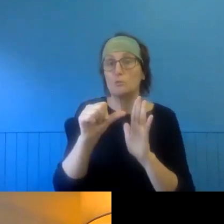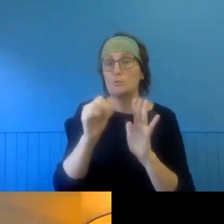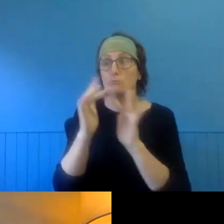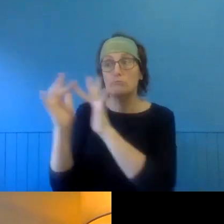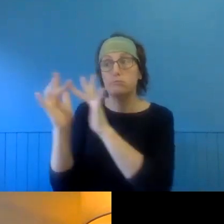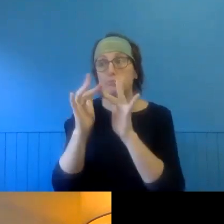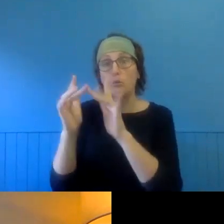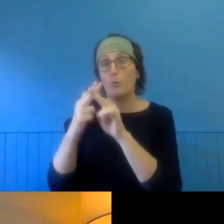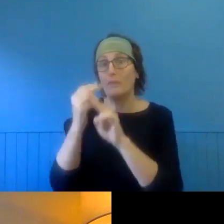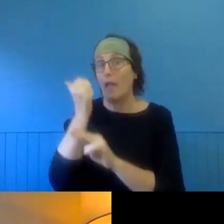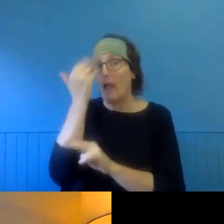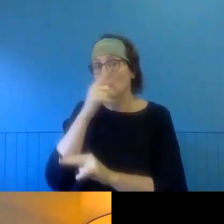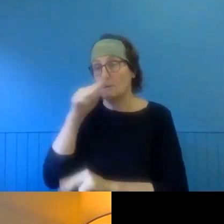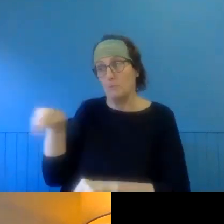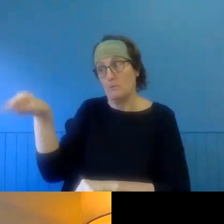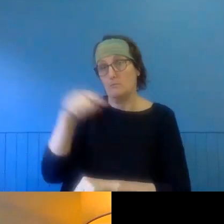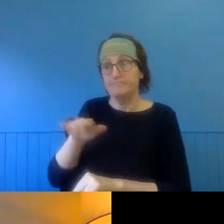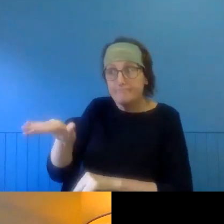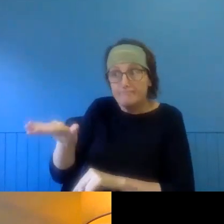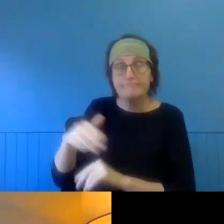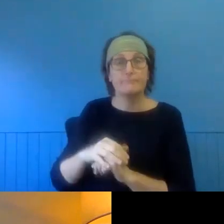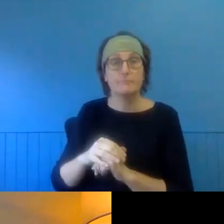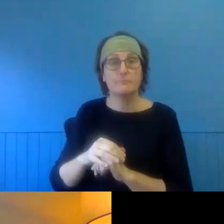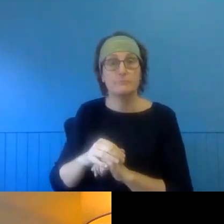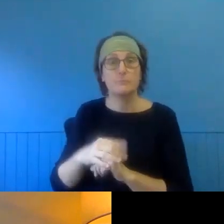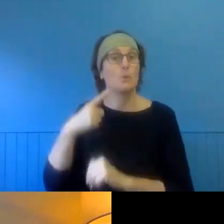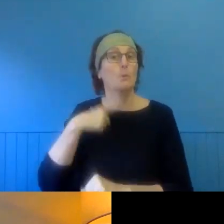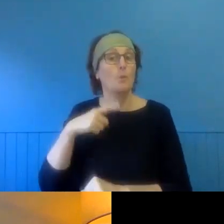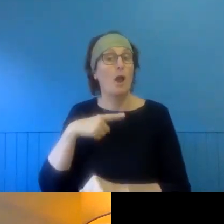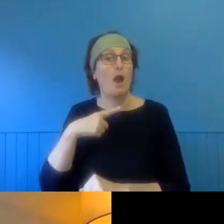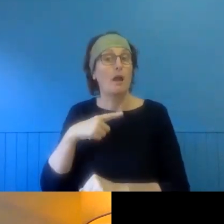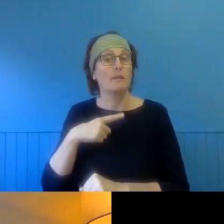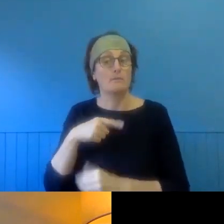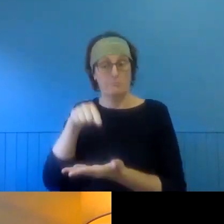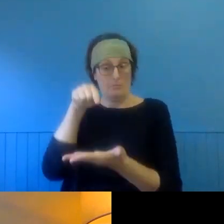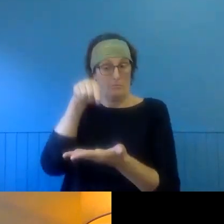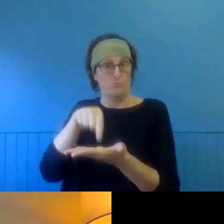because - well, firstly, what's written might not have been written